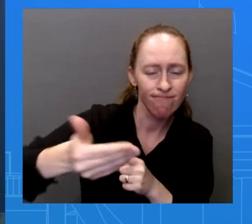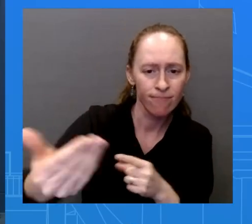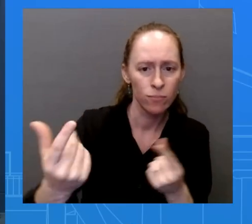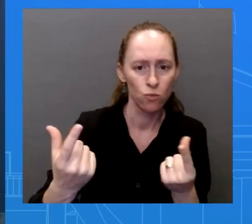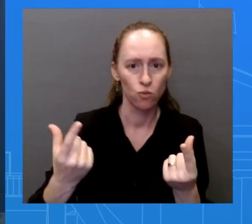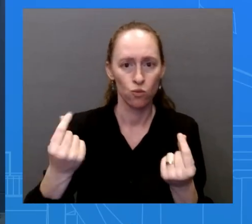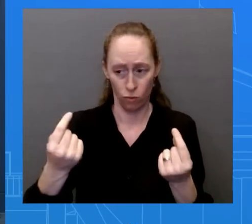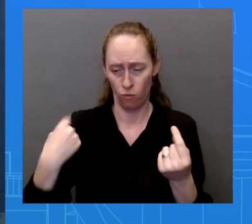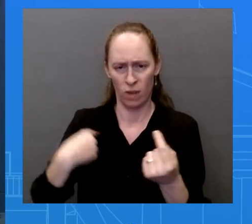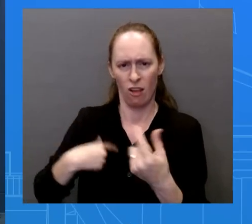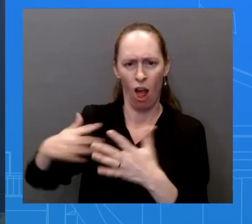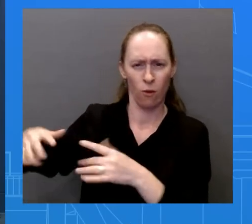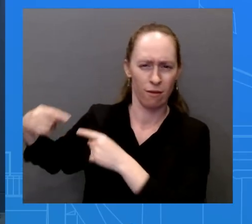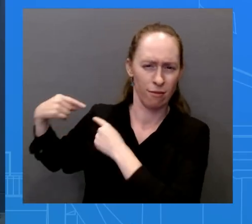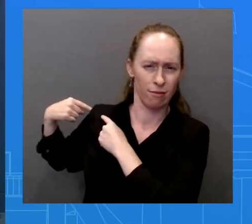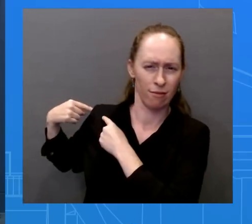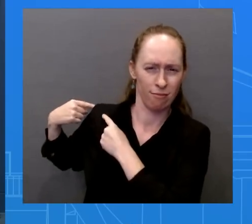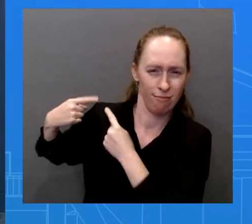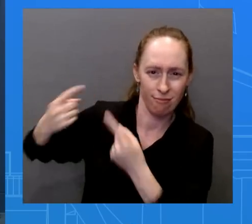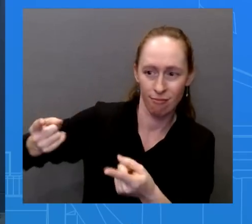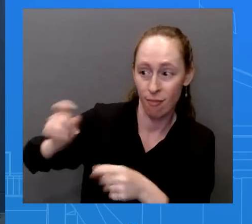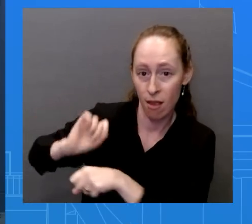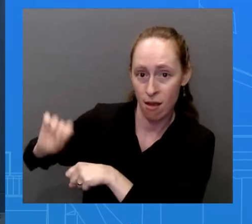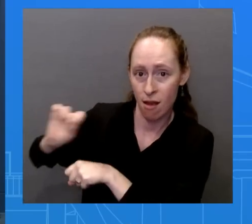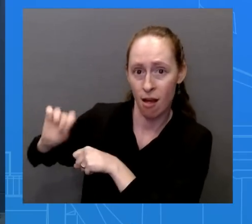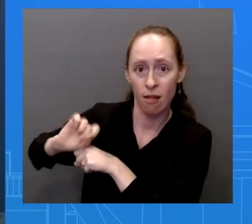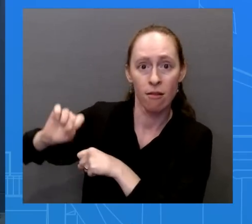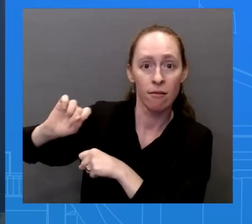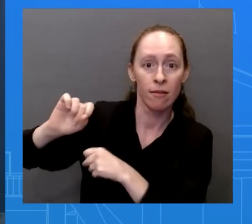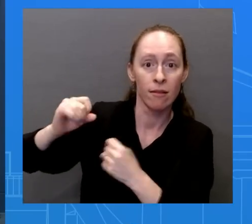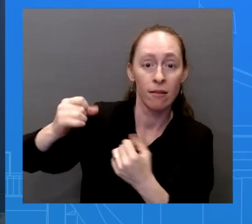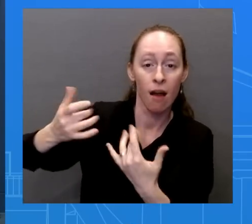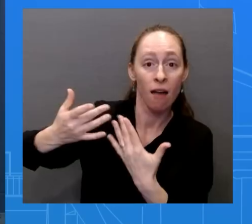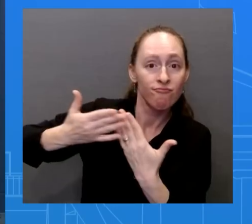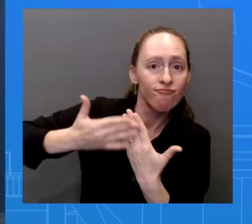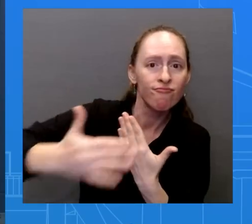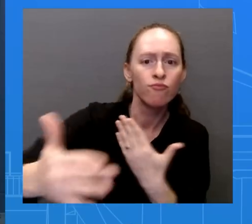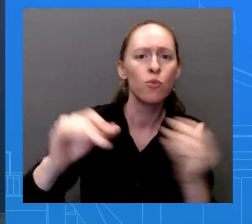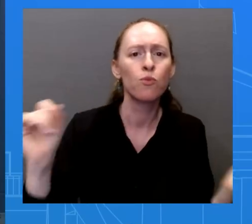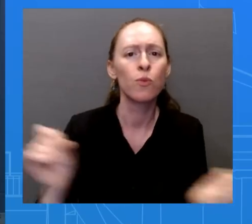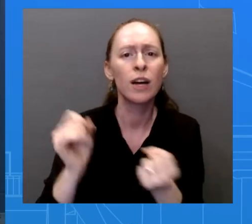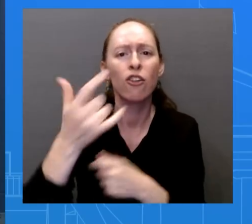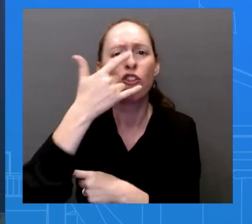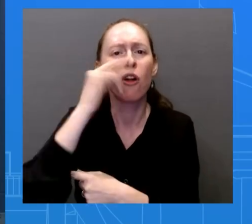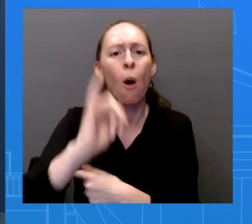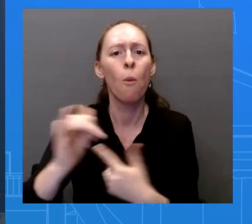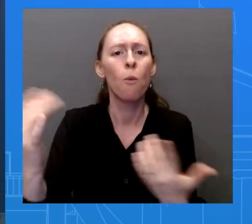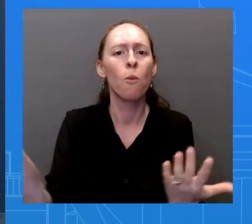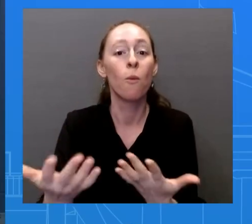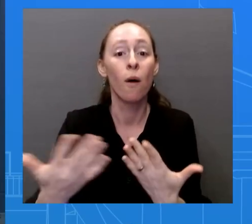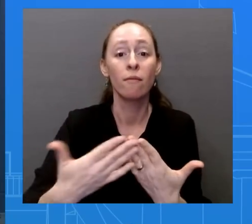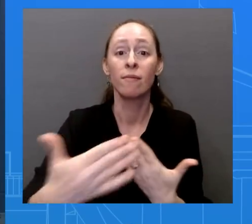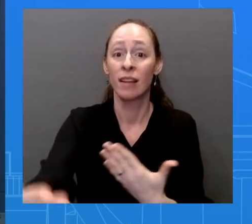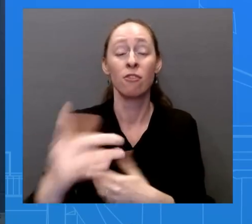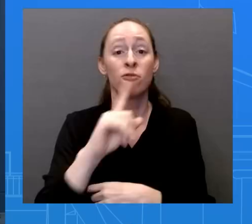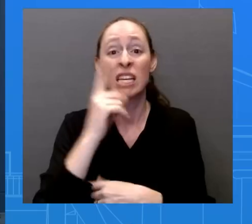And really what happens in this winter is largely up to us, as the American people. So let me talk about what tools we have,